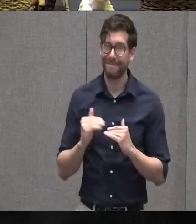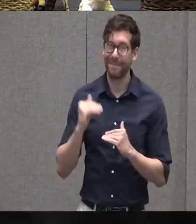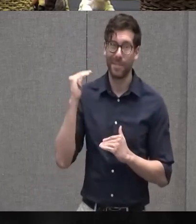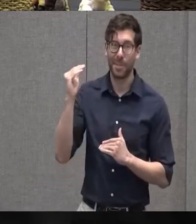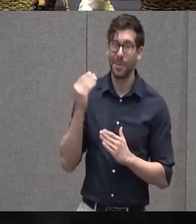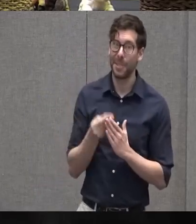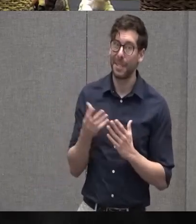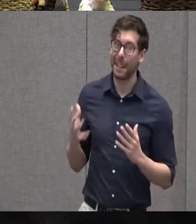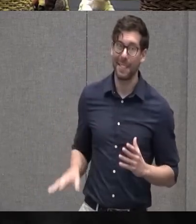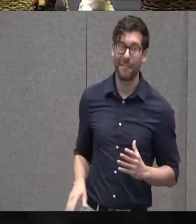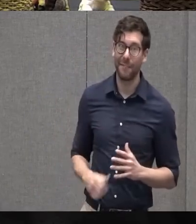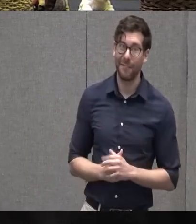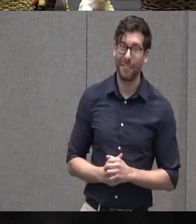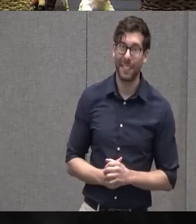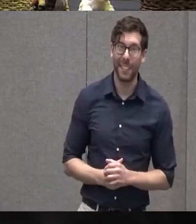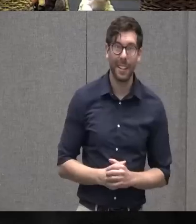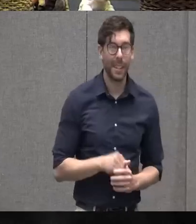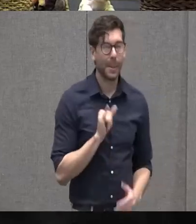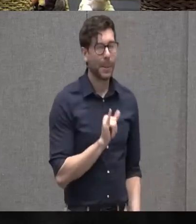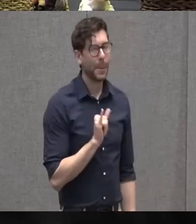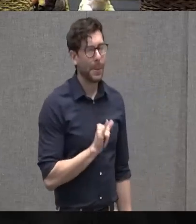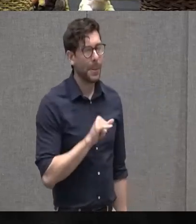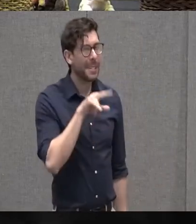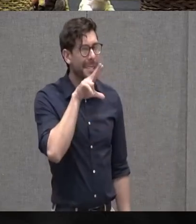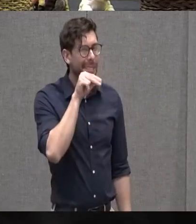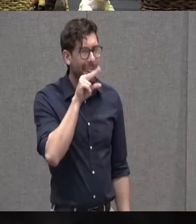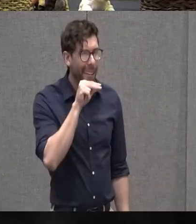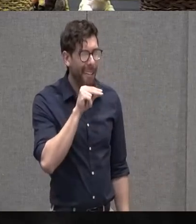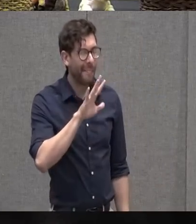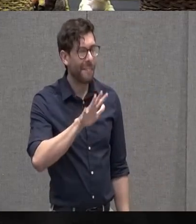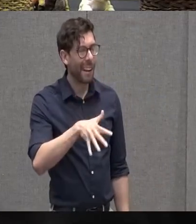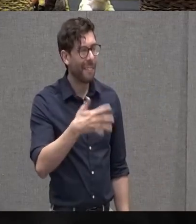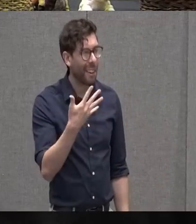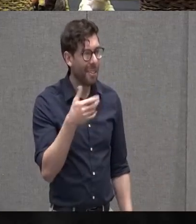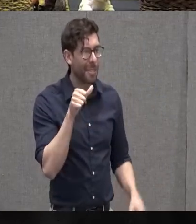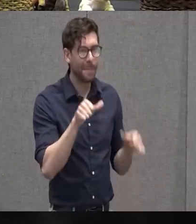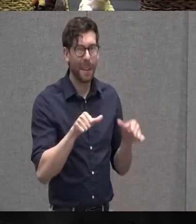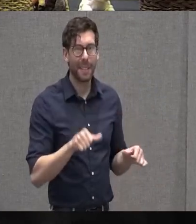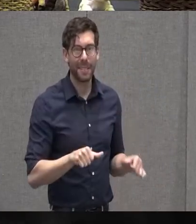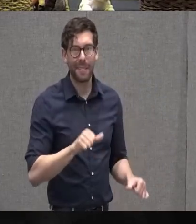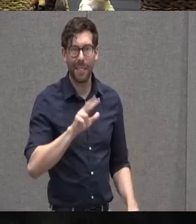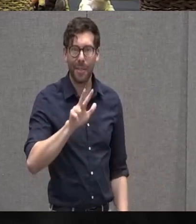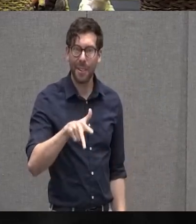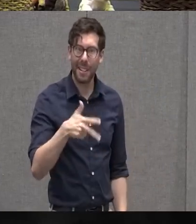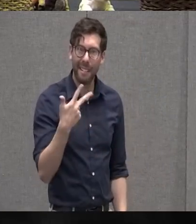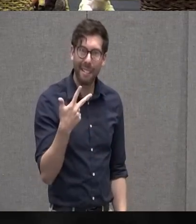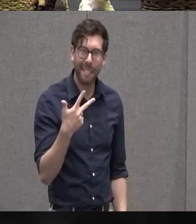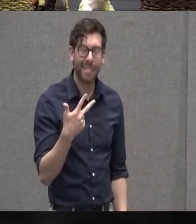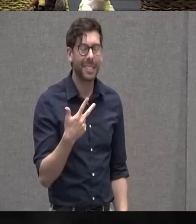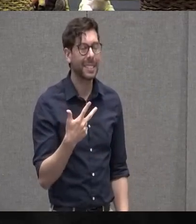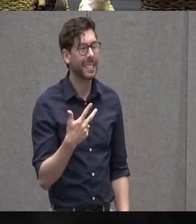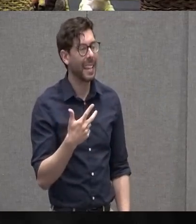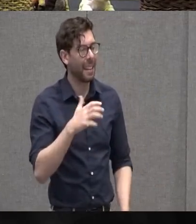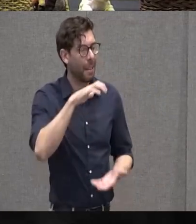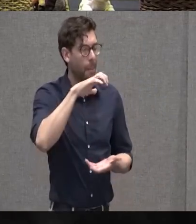And then the duck is five and the puzzle is three and the bobble head, I wanted that bobble head too.